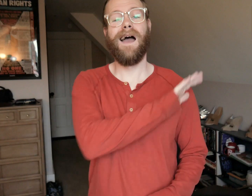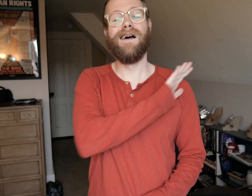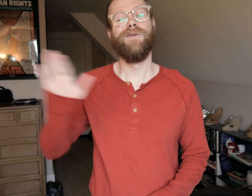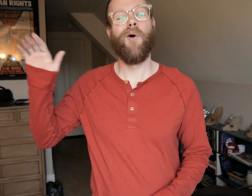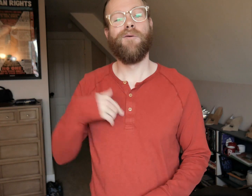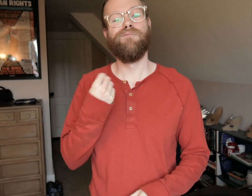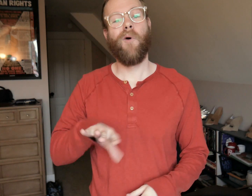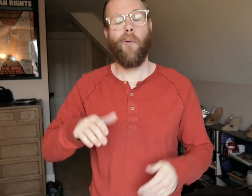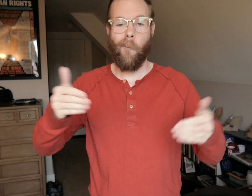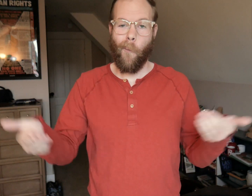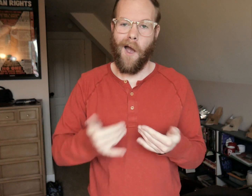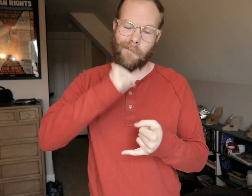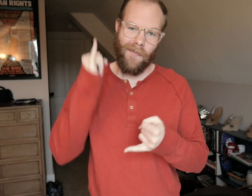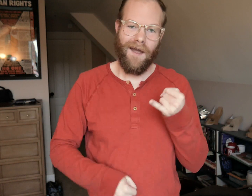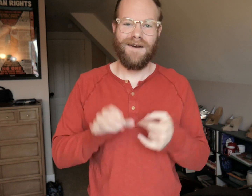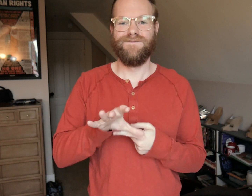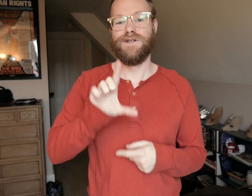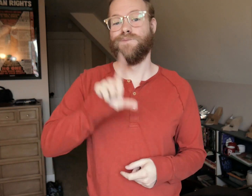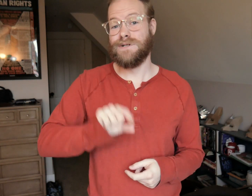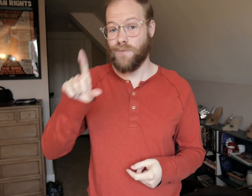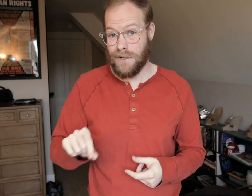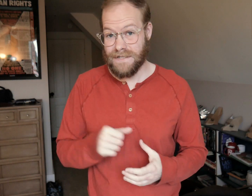Hello I’m Rogan and welcome to the last video of 2020!